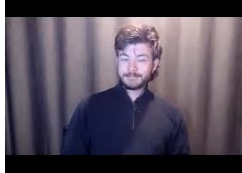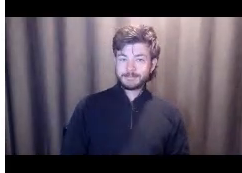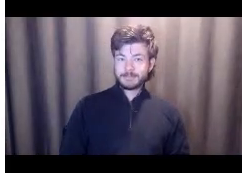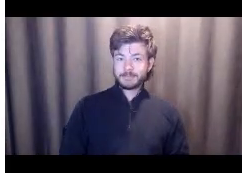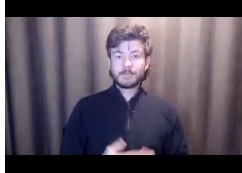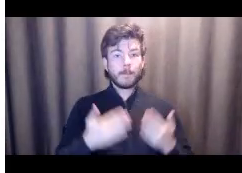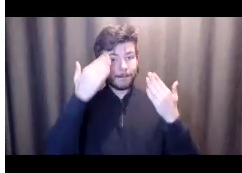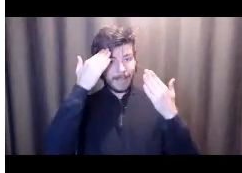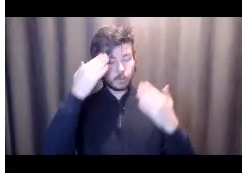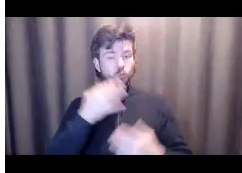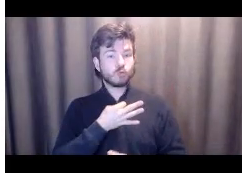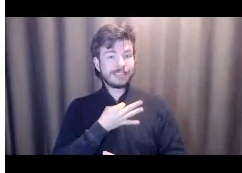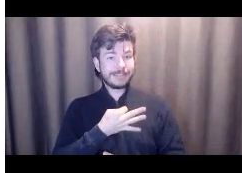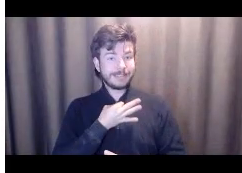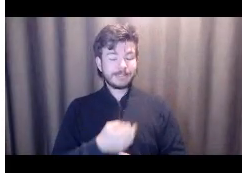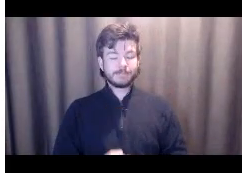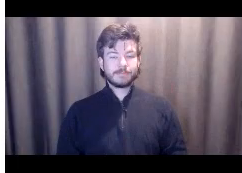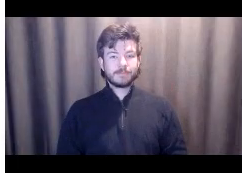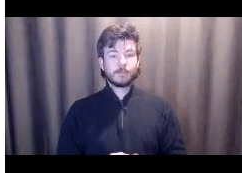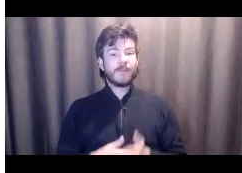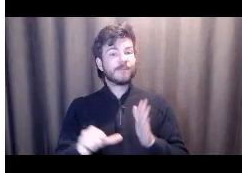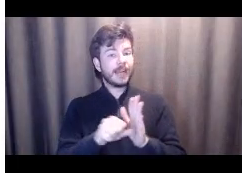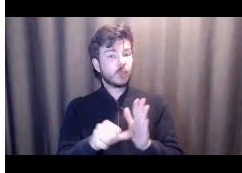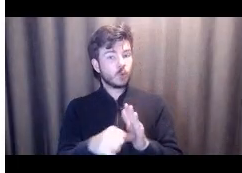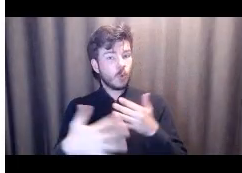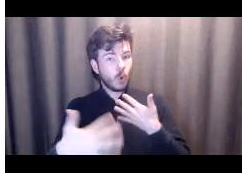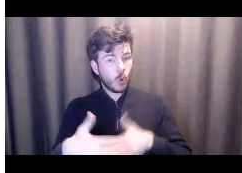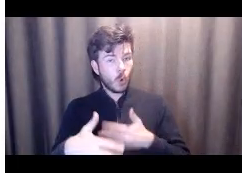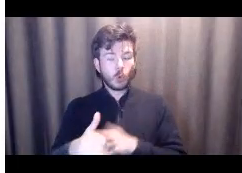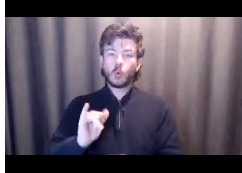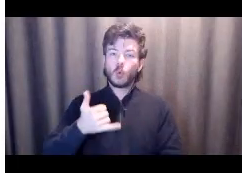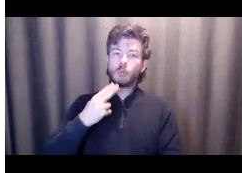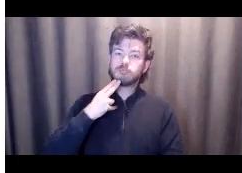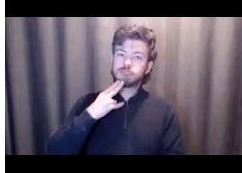harm and exploitation or undue influence.